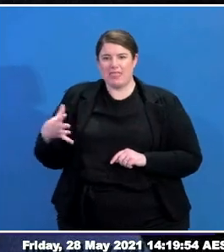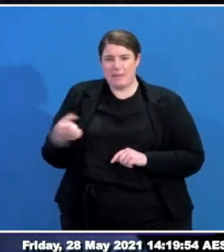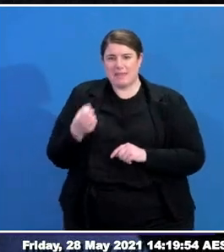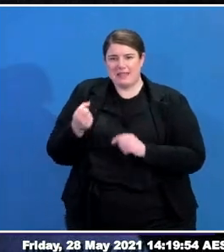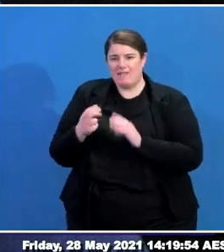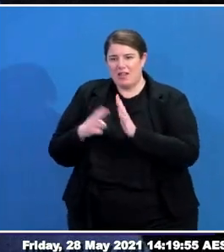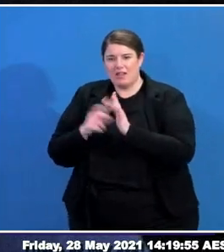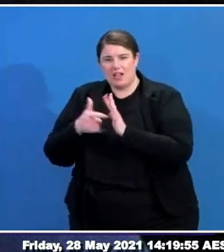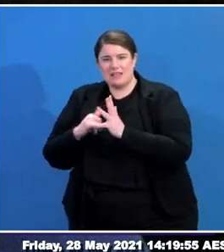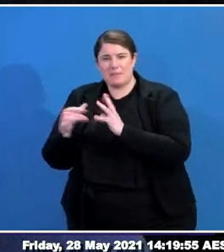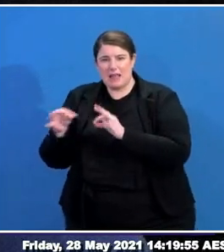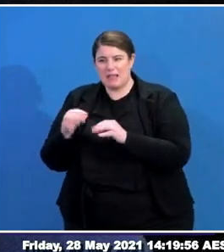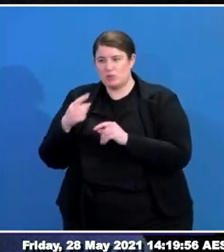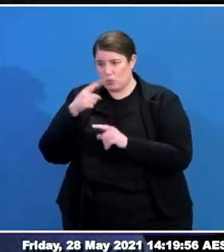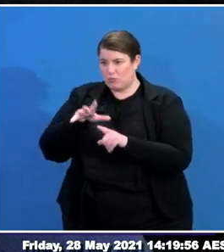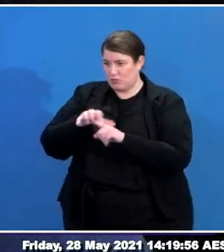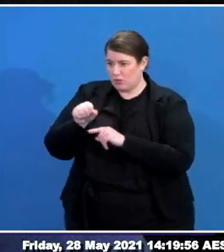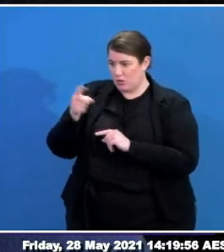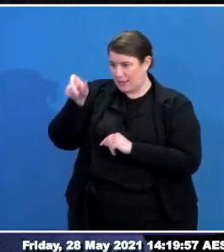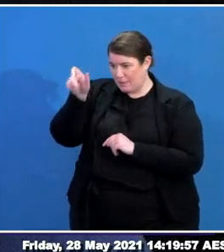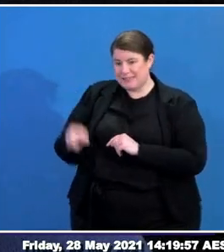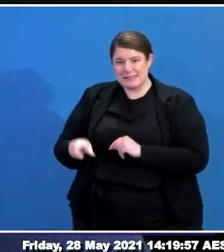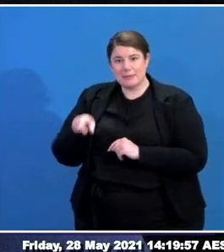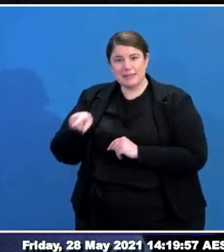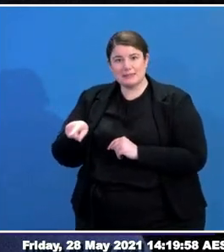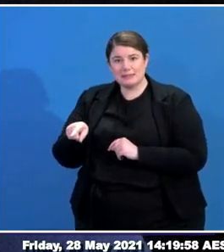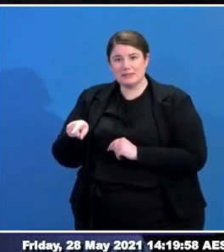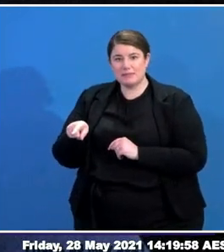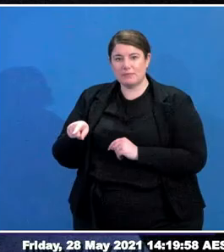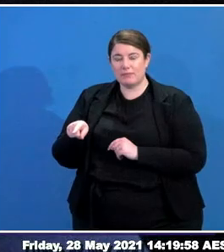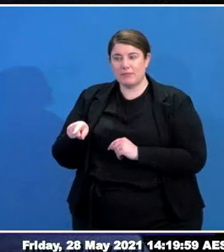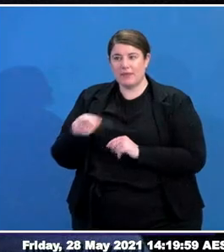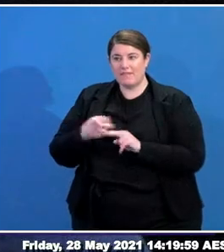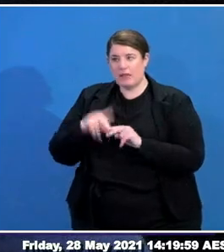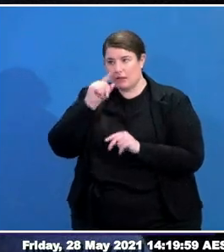able to identify the participant and, therefore, draw an inference about where